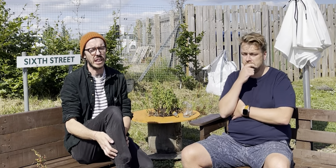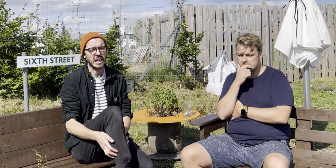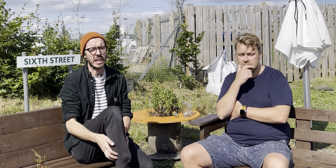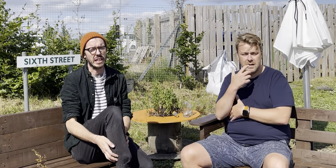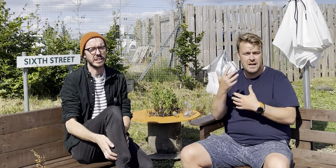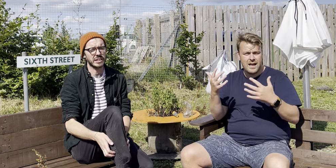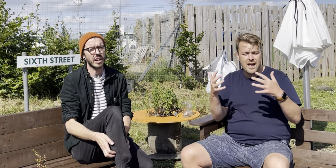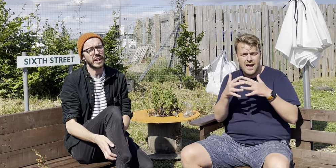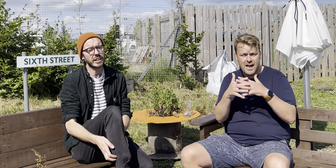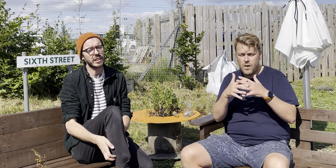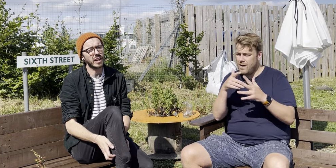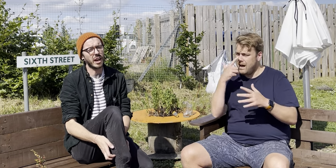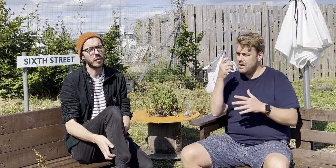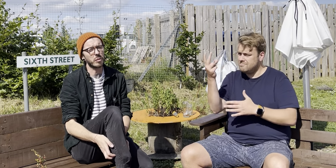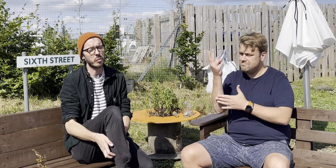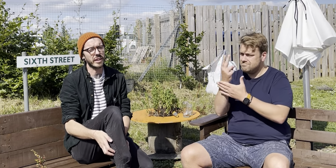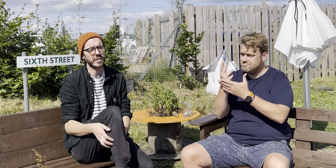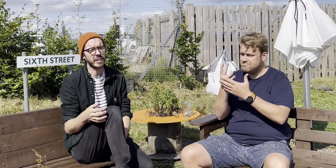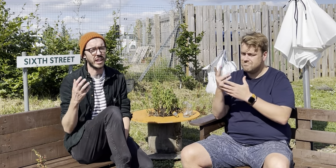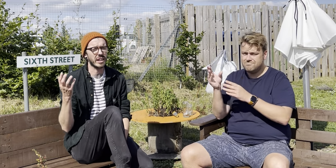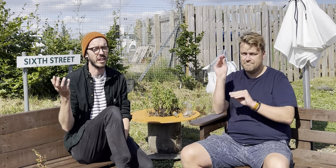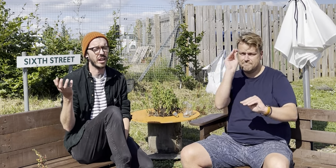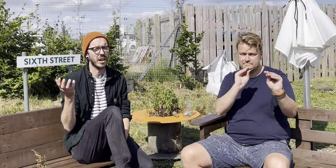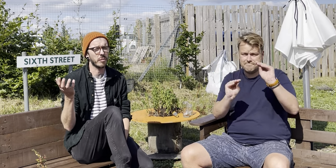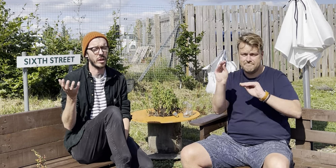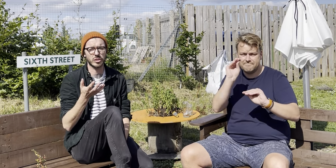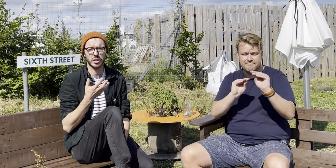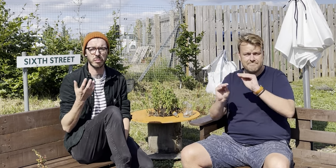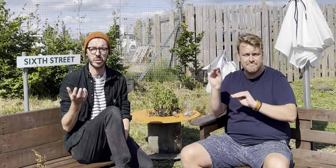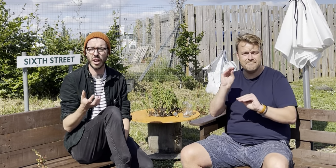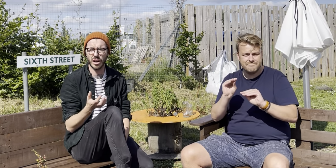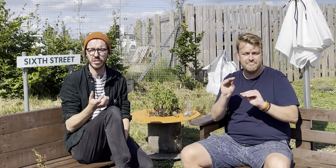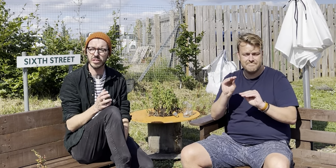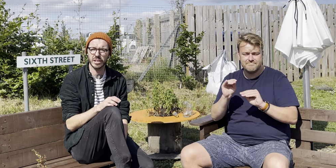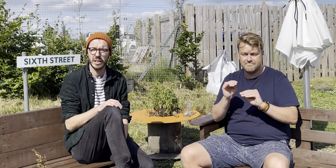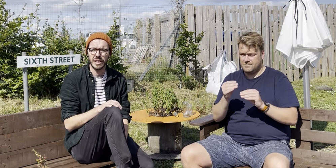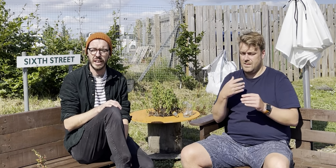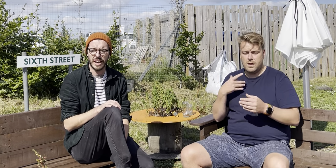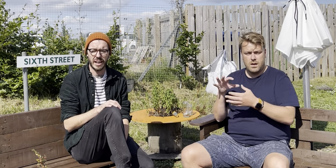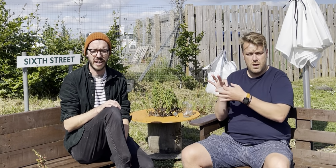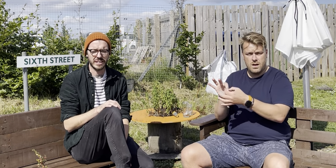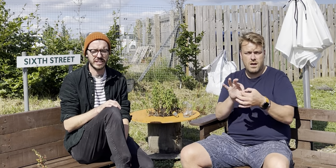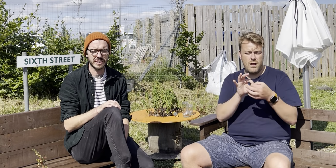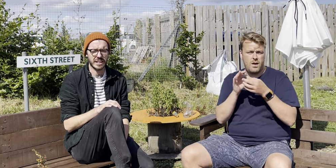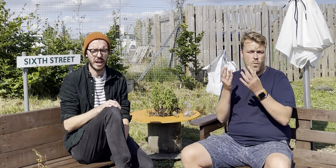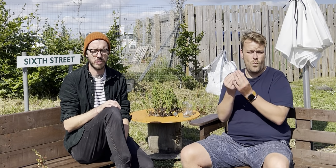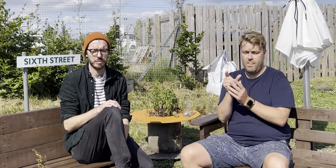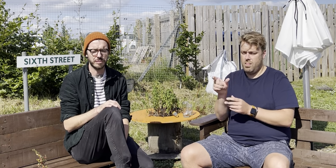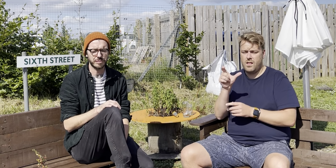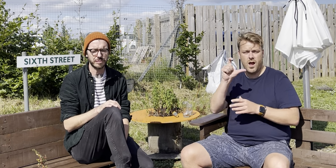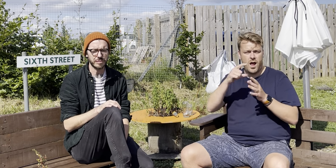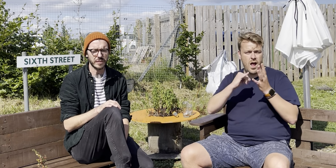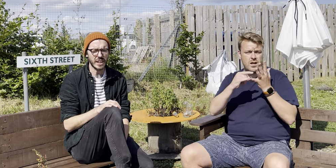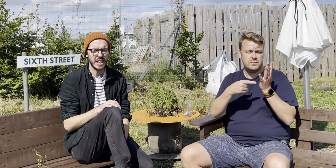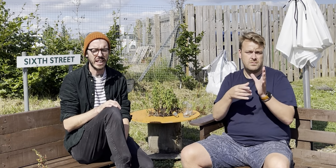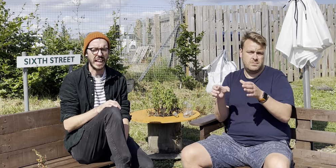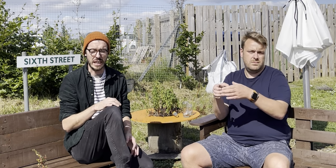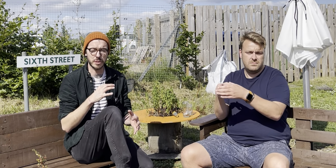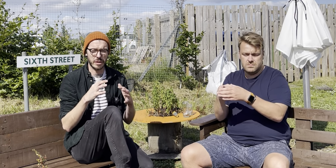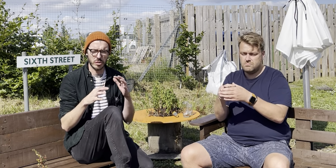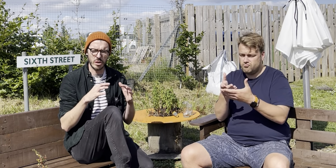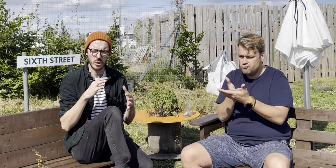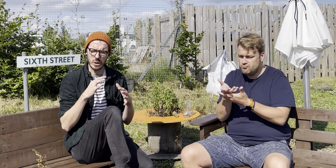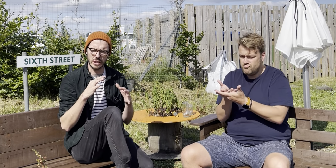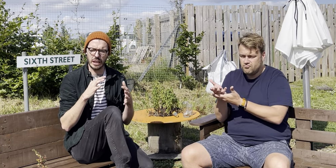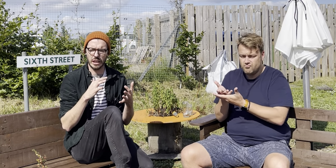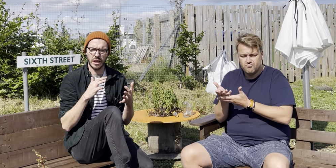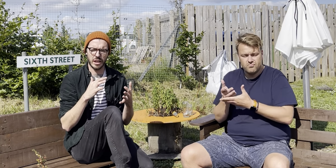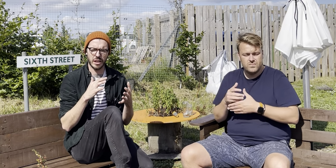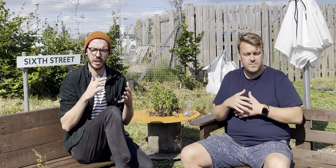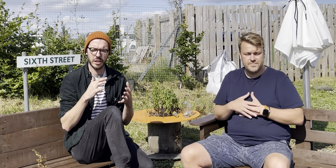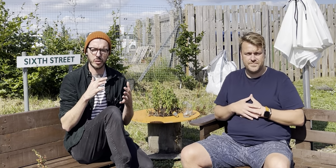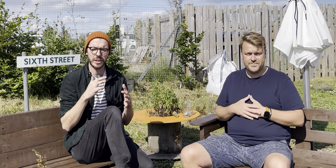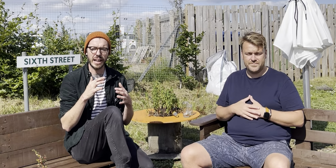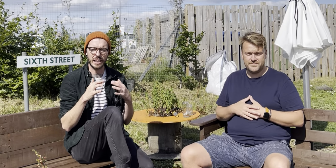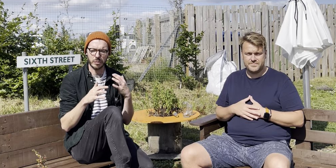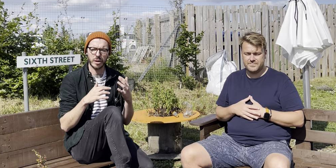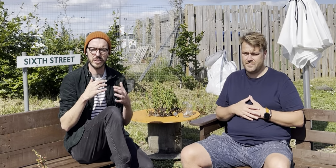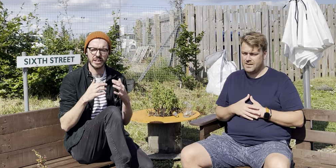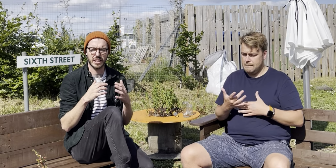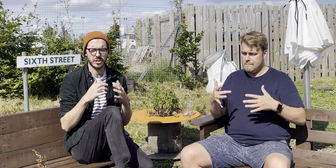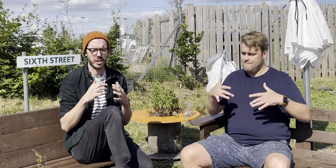the design with the ensemble cast and yeah it's been a real organic process actually